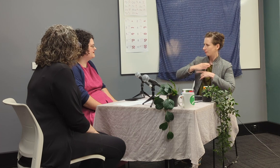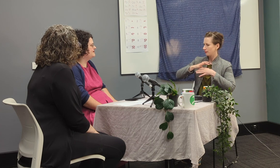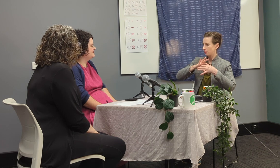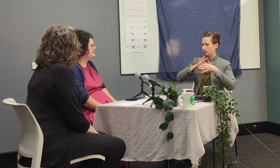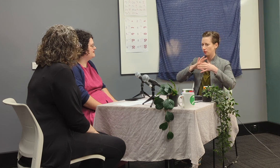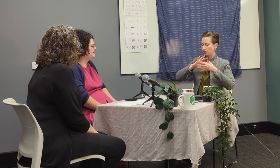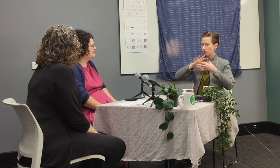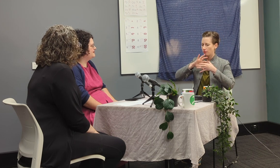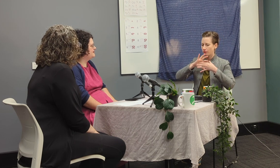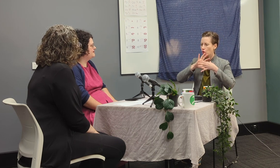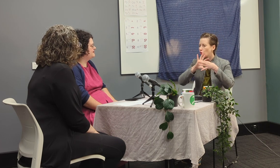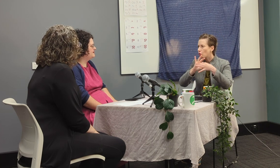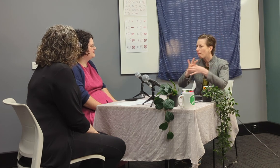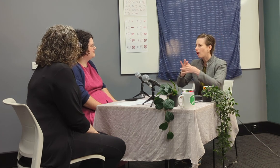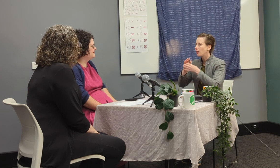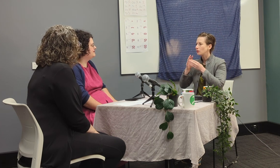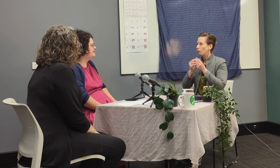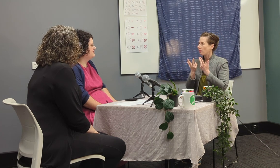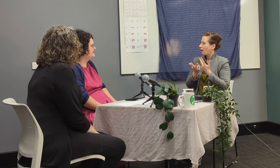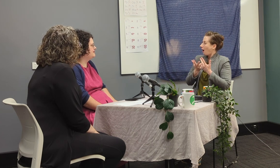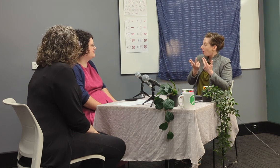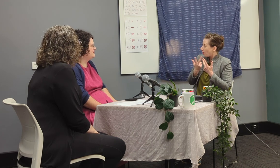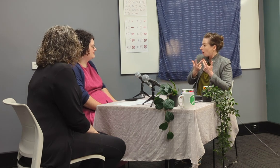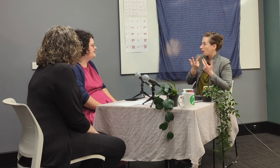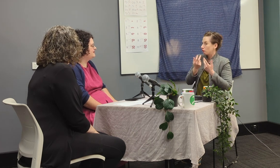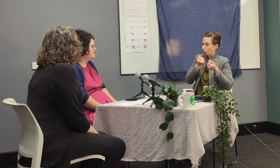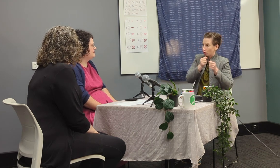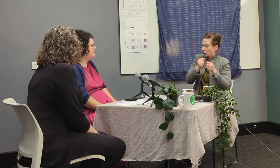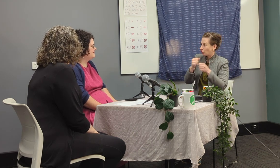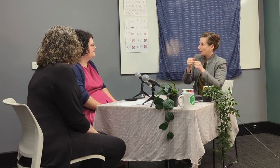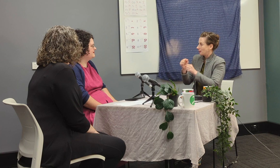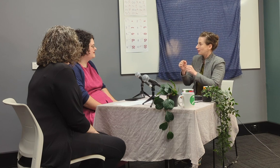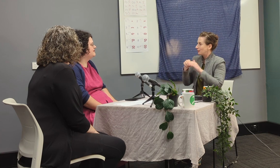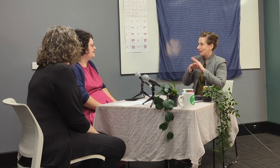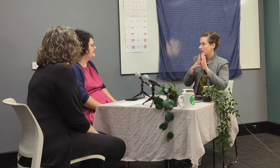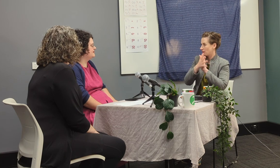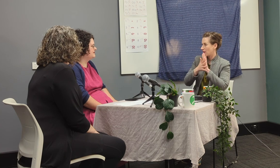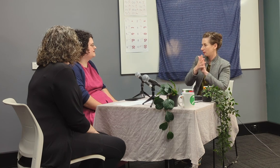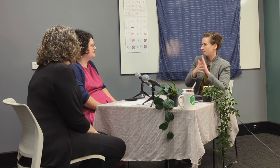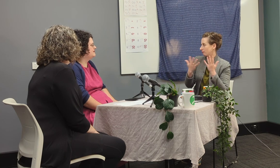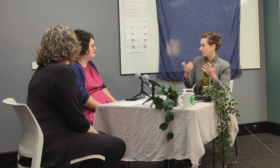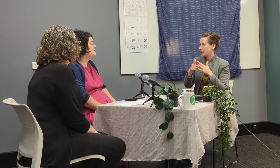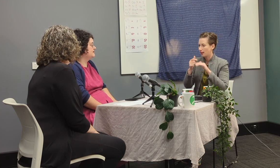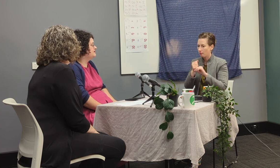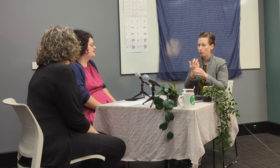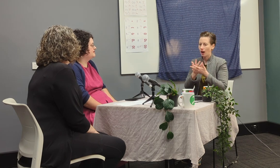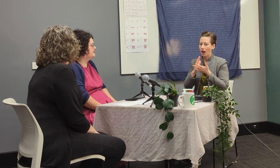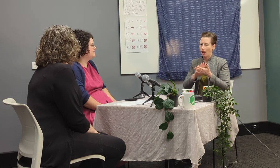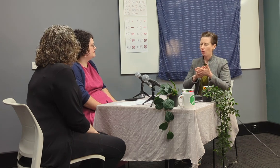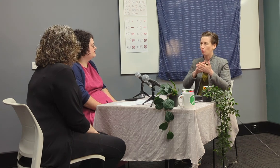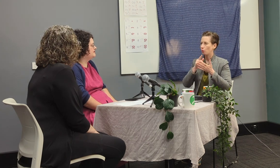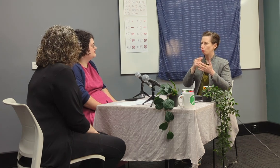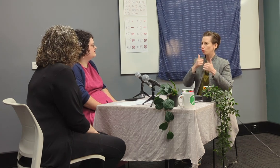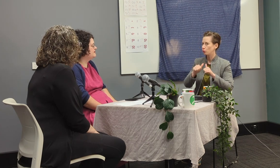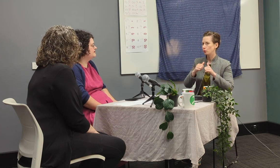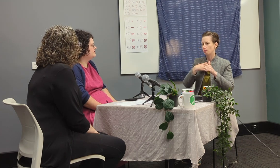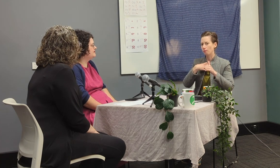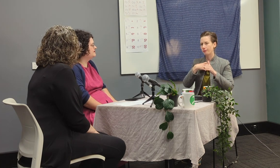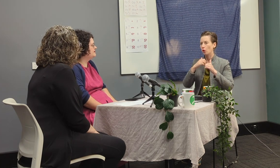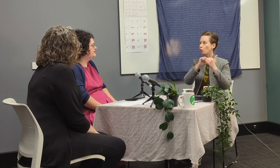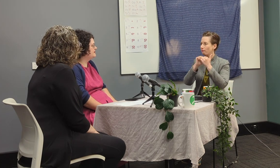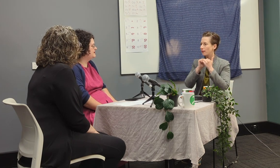how enactment would combine with other strategic elements within sign, for example, how you